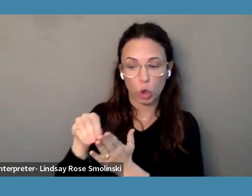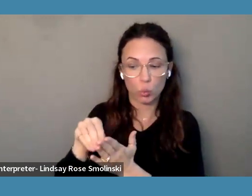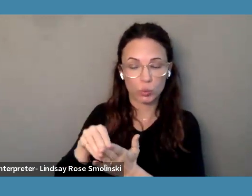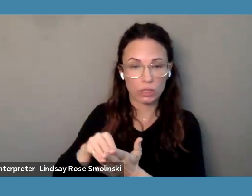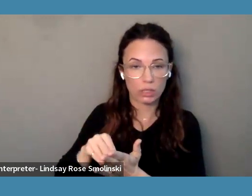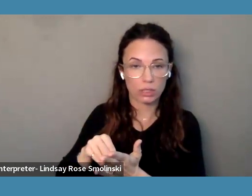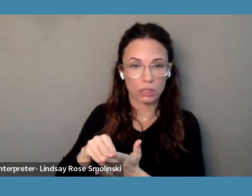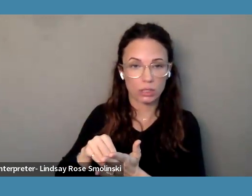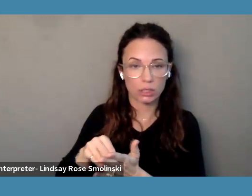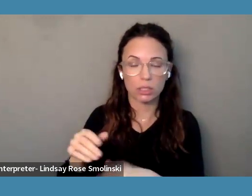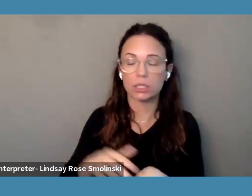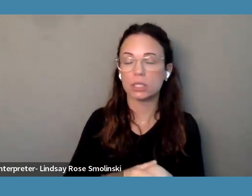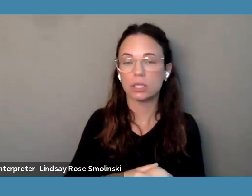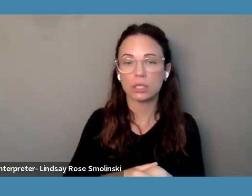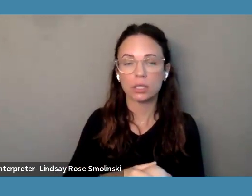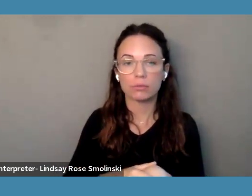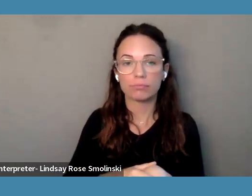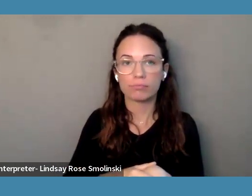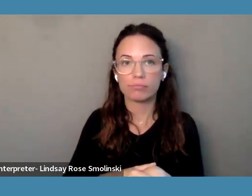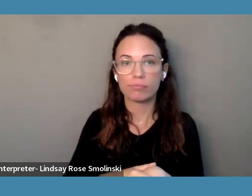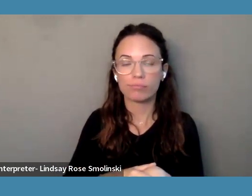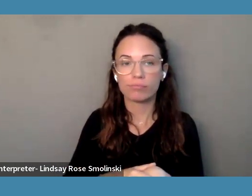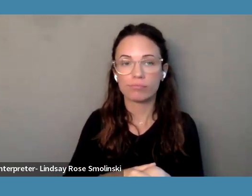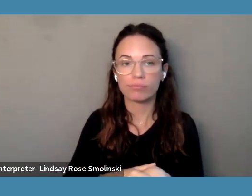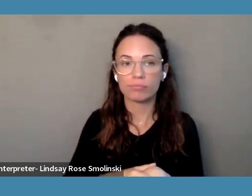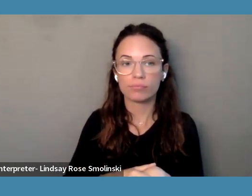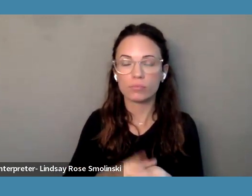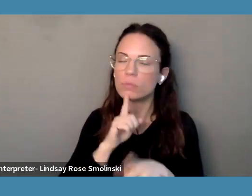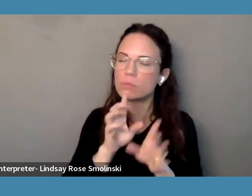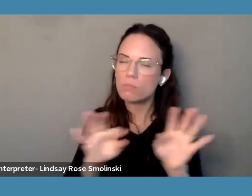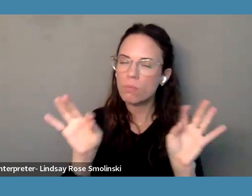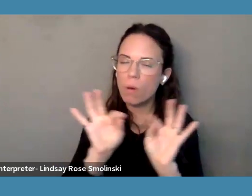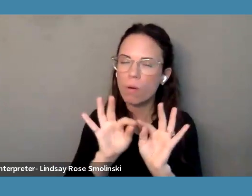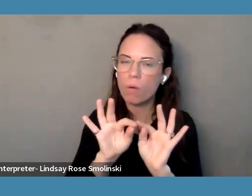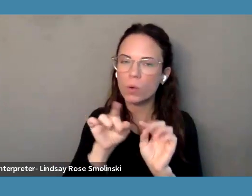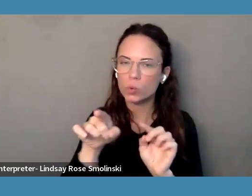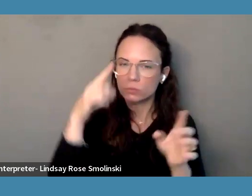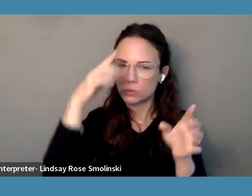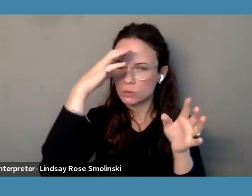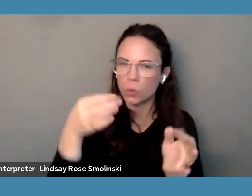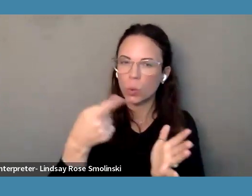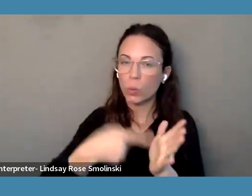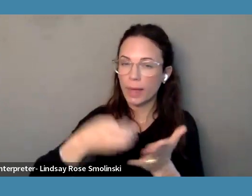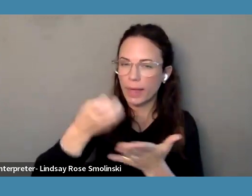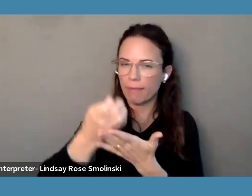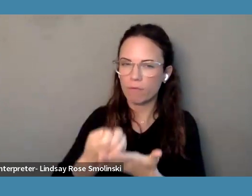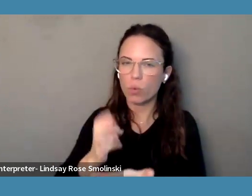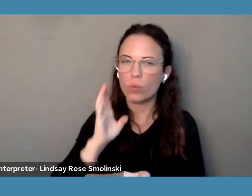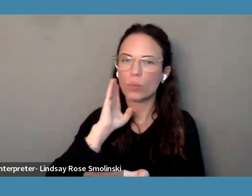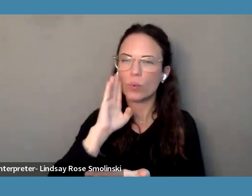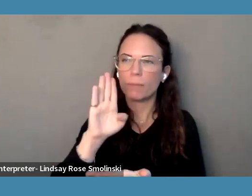It's imperative that you determine what evidence is going to be the most crucial